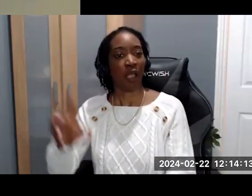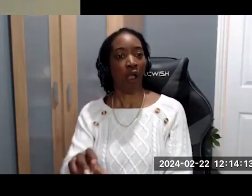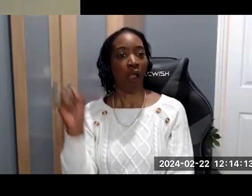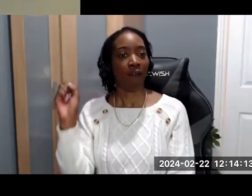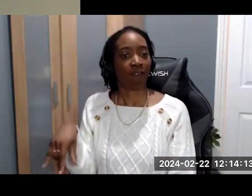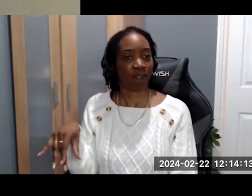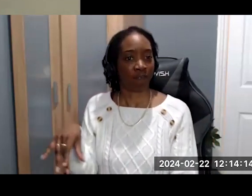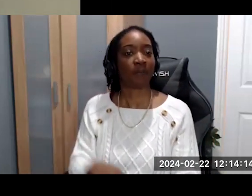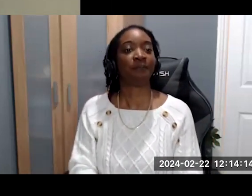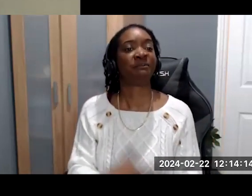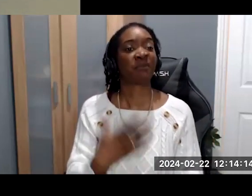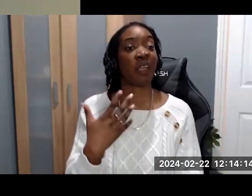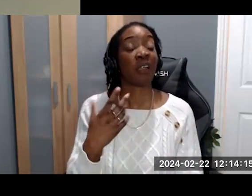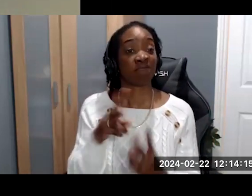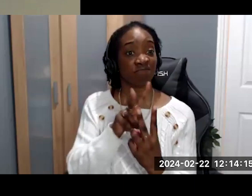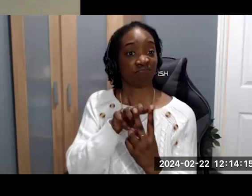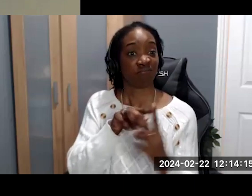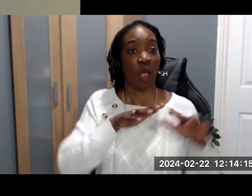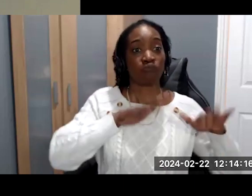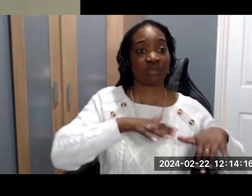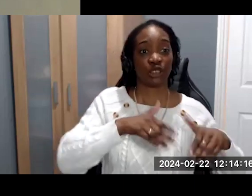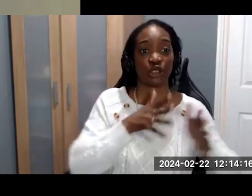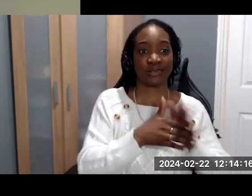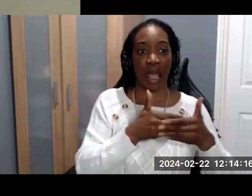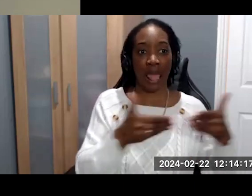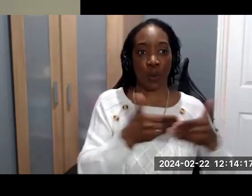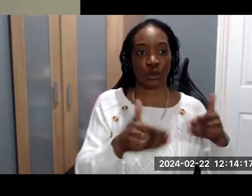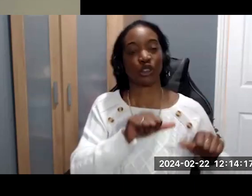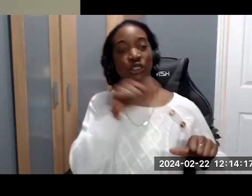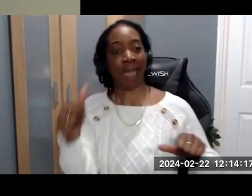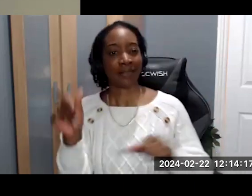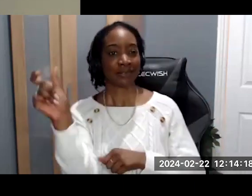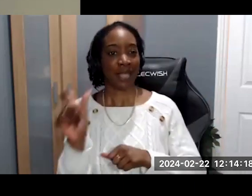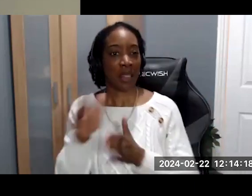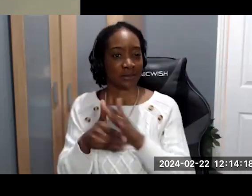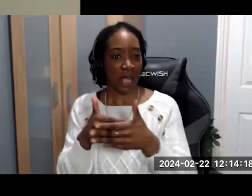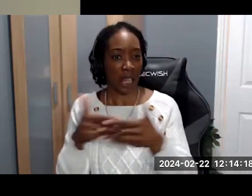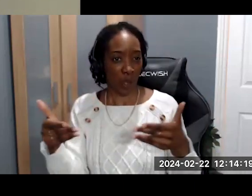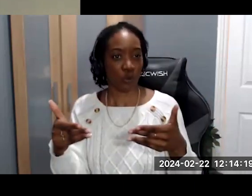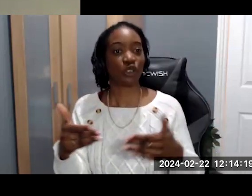have British and Italian sign language inter interpretation this afternoon welcome to Nikki,